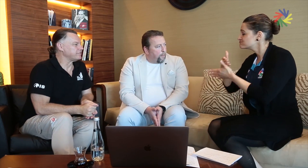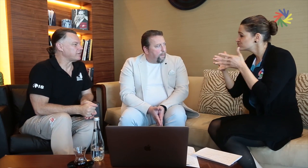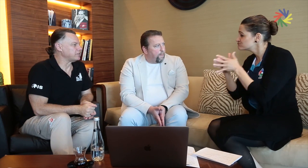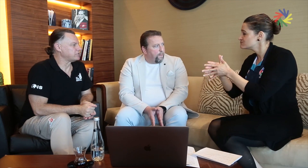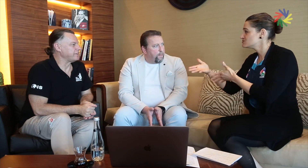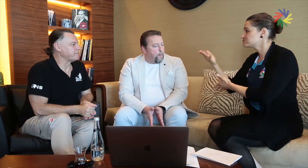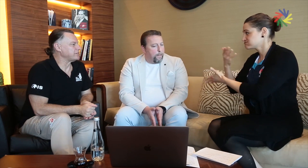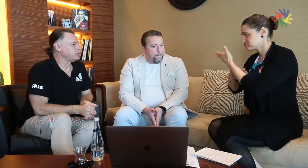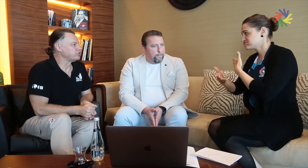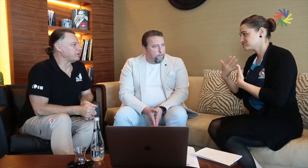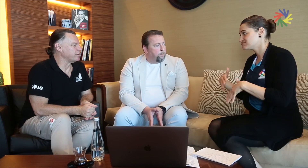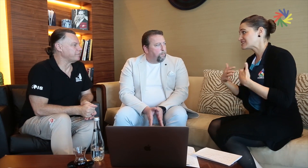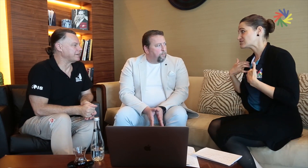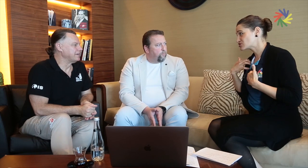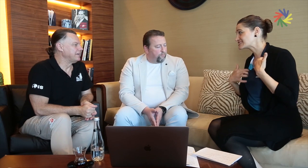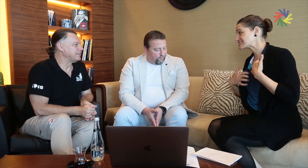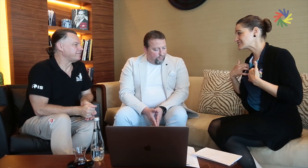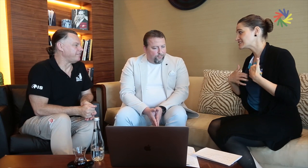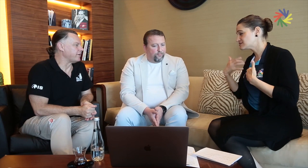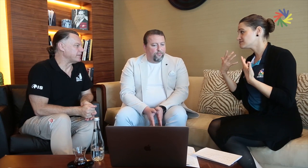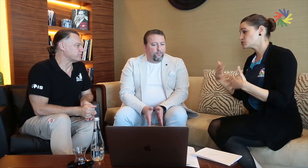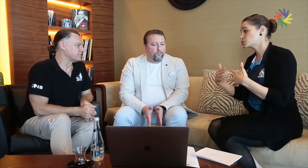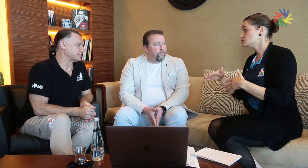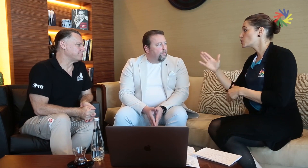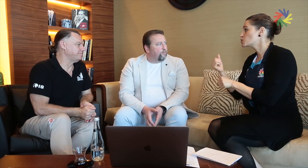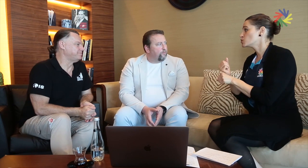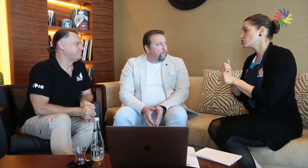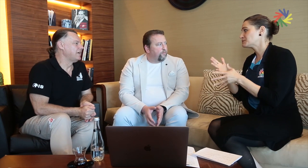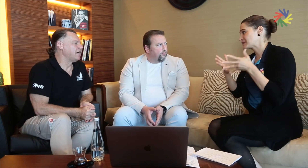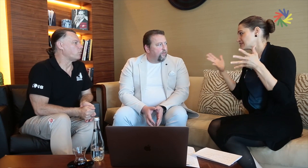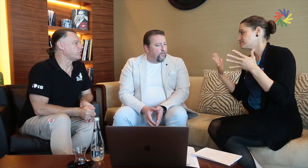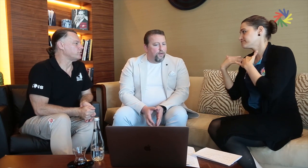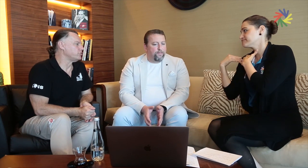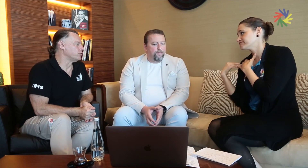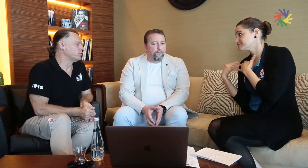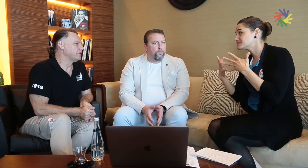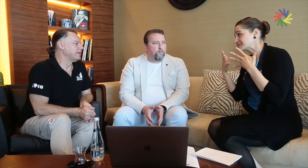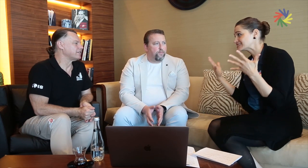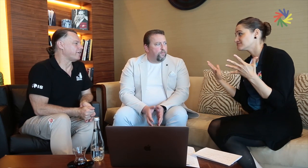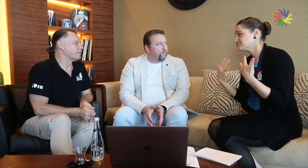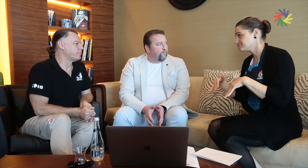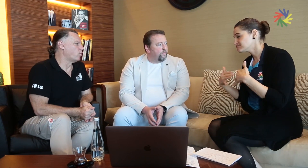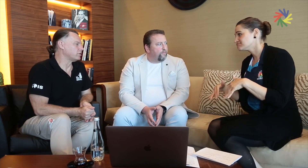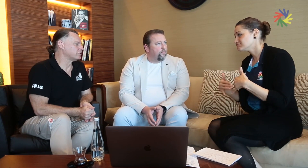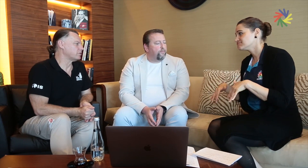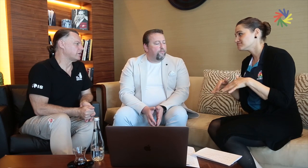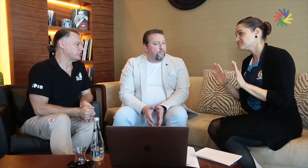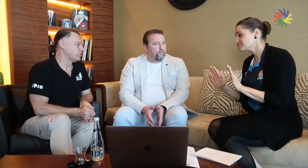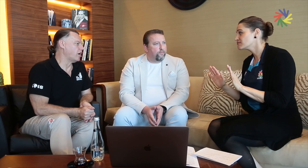Thanks so much for elaborating on what your company has been doing to achieve.